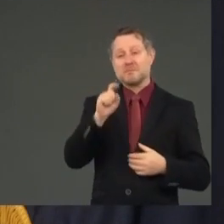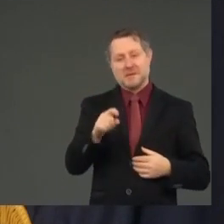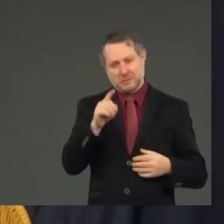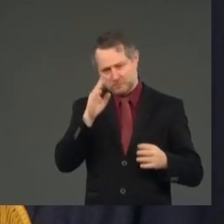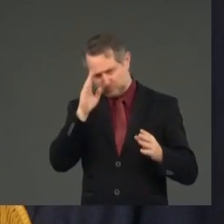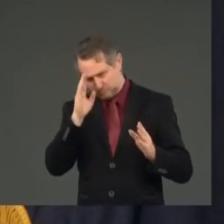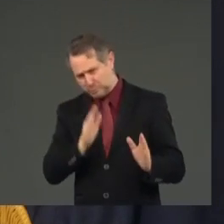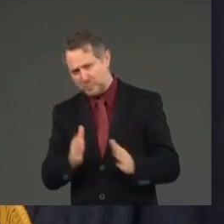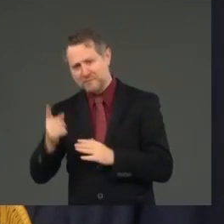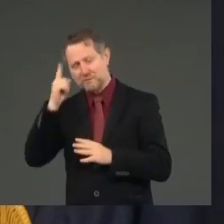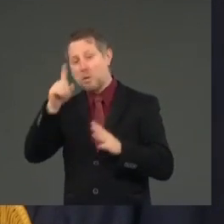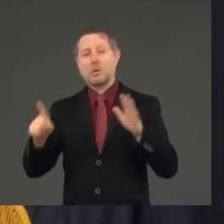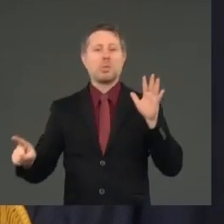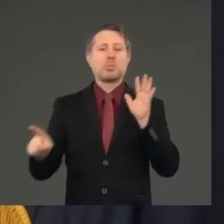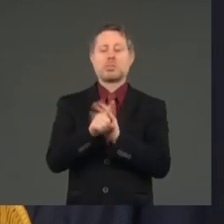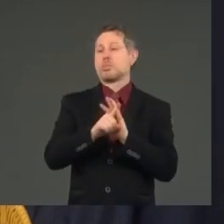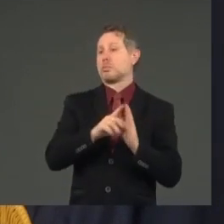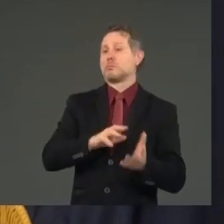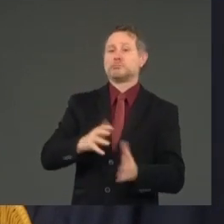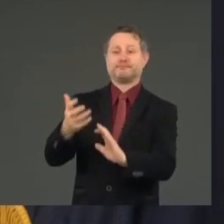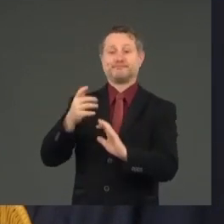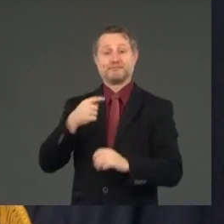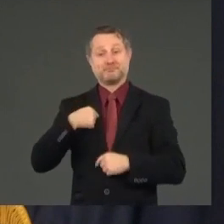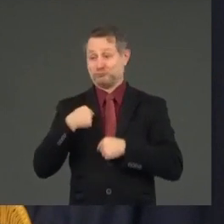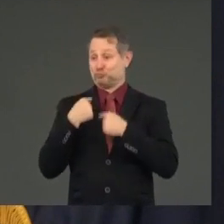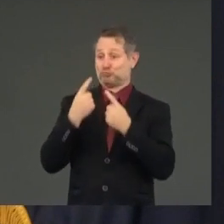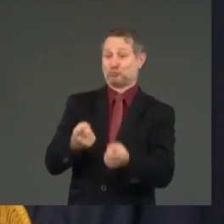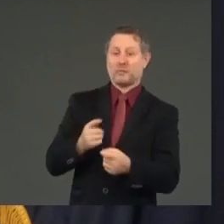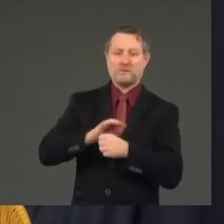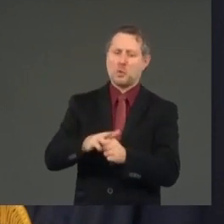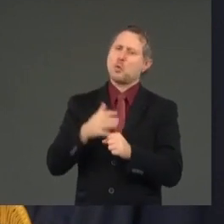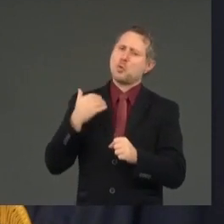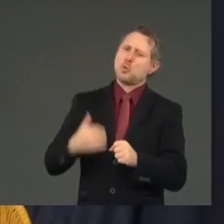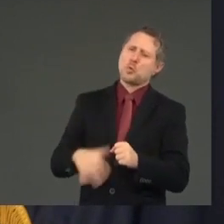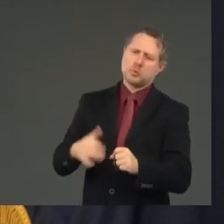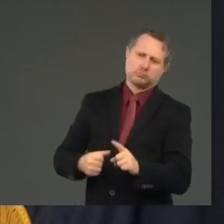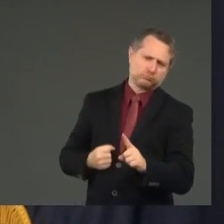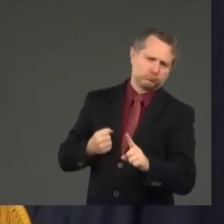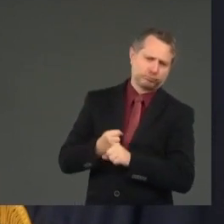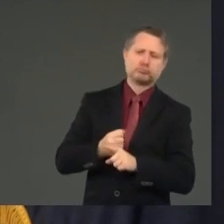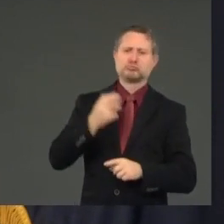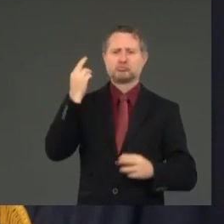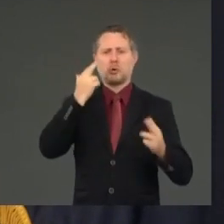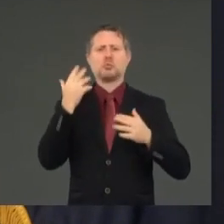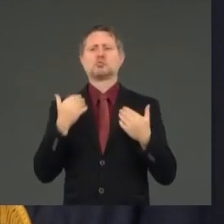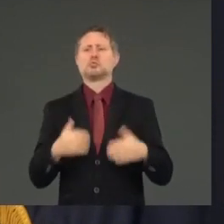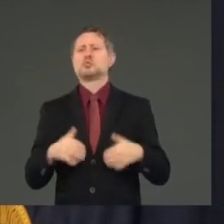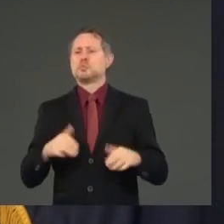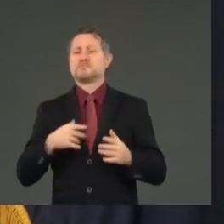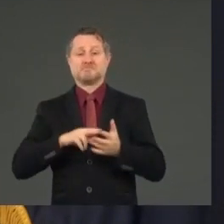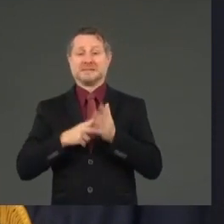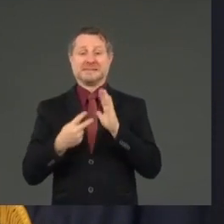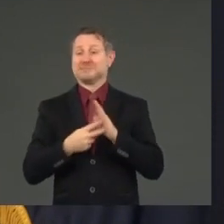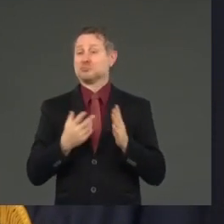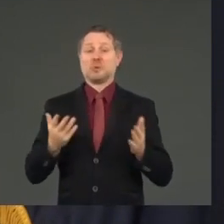BUT THE WORLD IS FULL OF SURPRISES NOW.